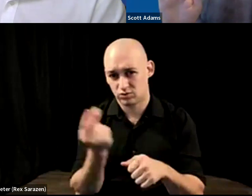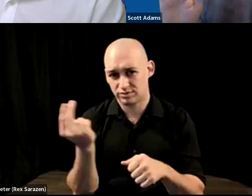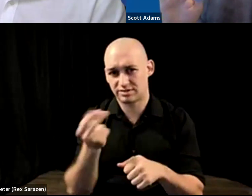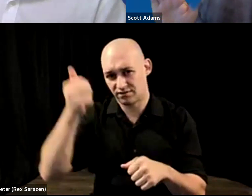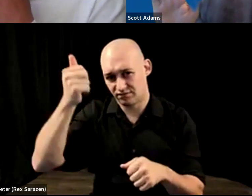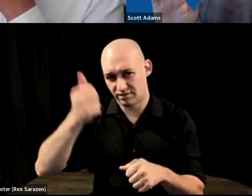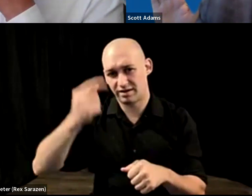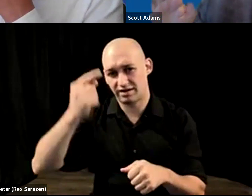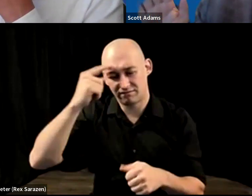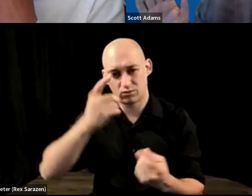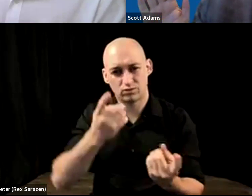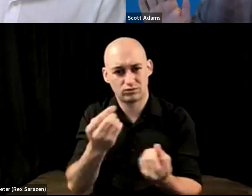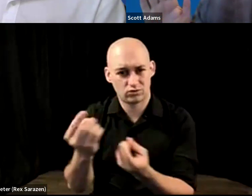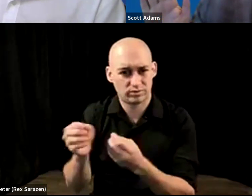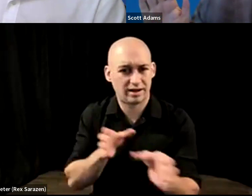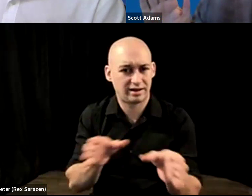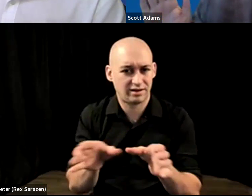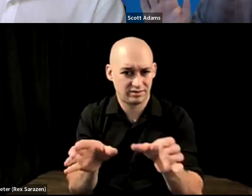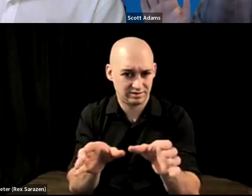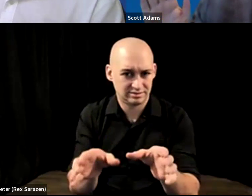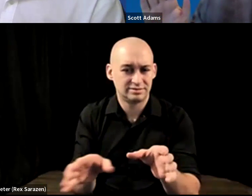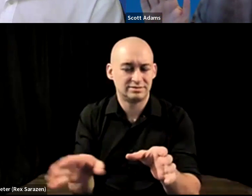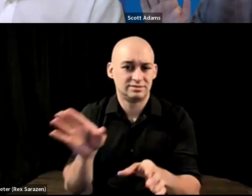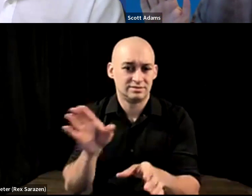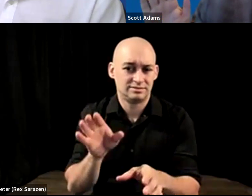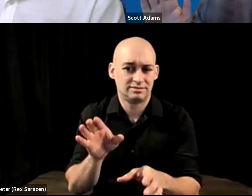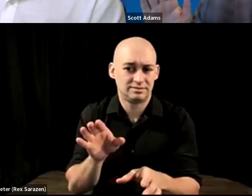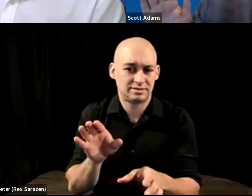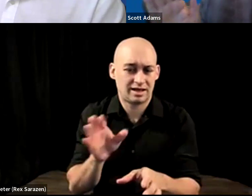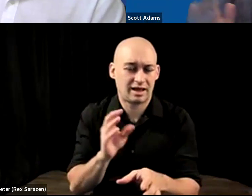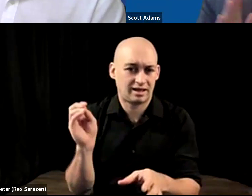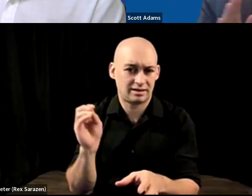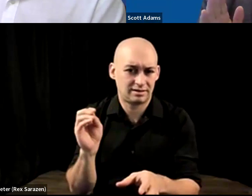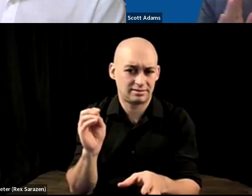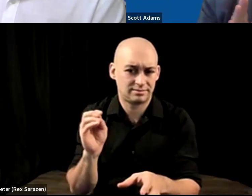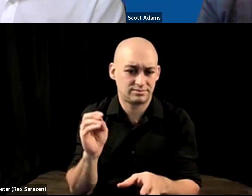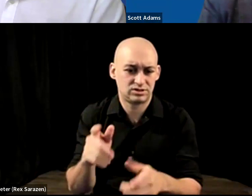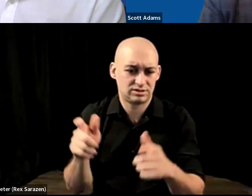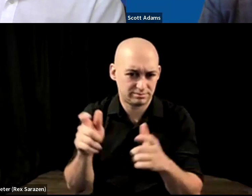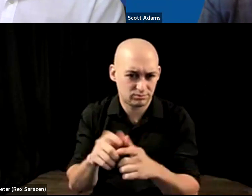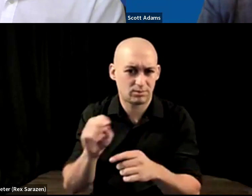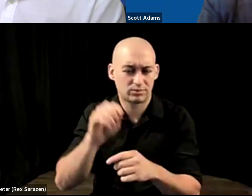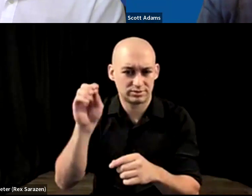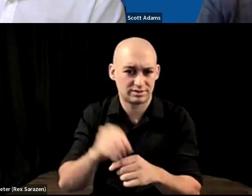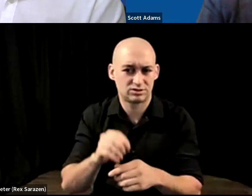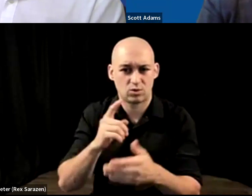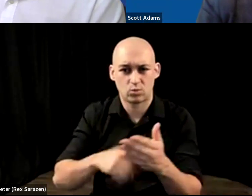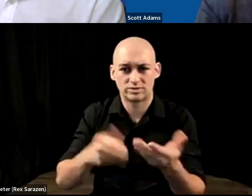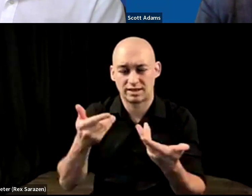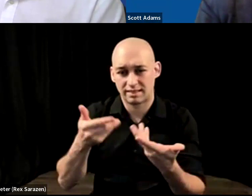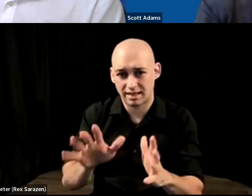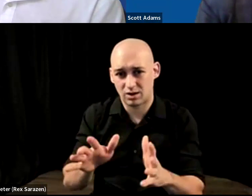do those activities and smaller percentages than what is allowed it is our intention to put a much